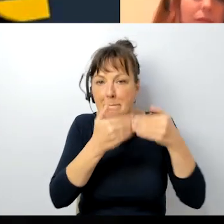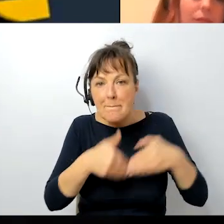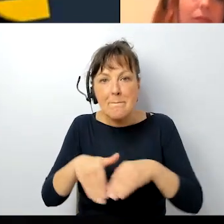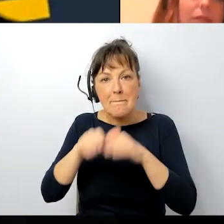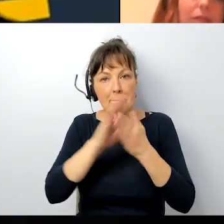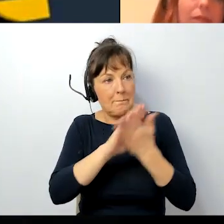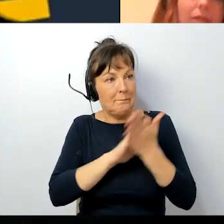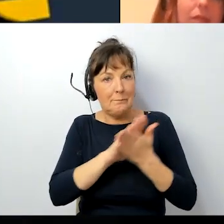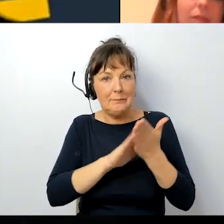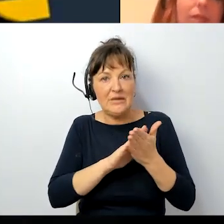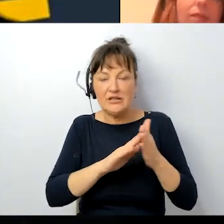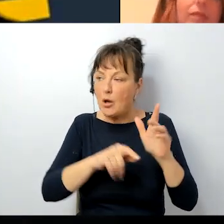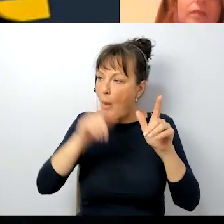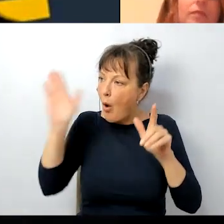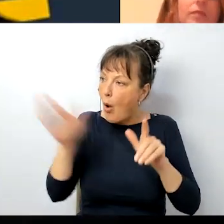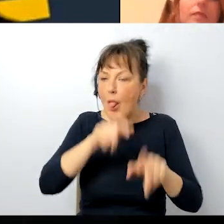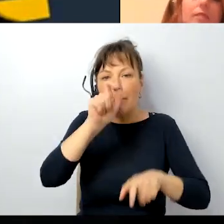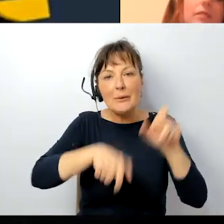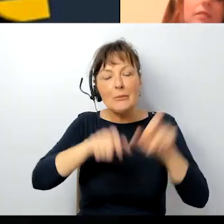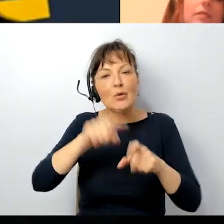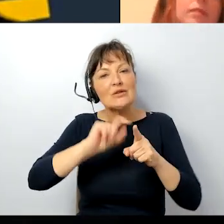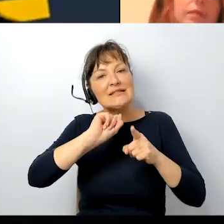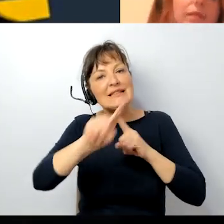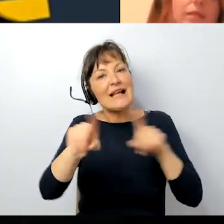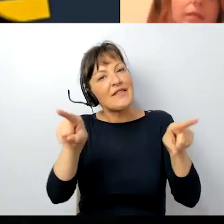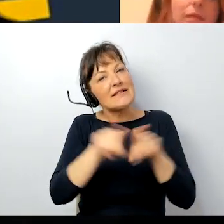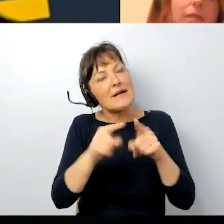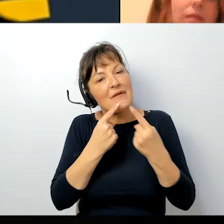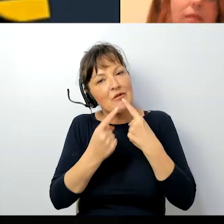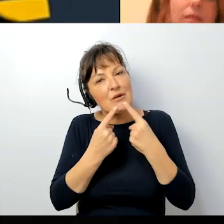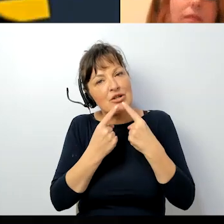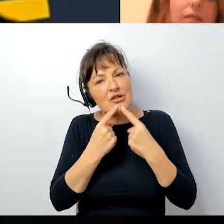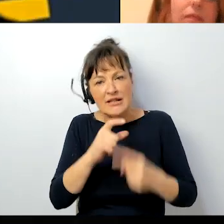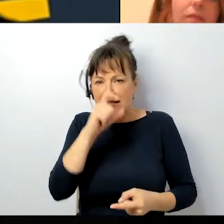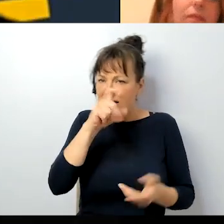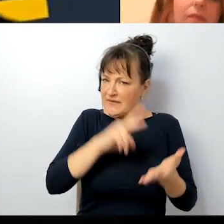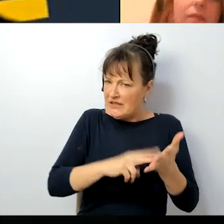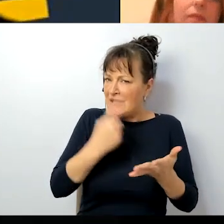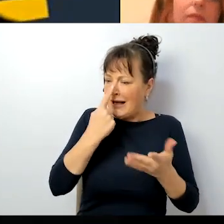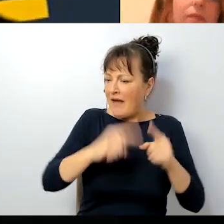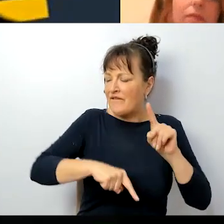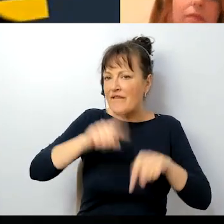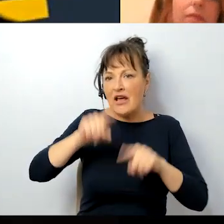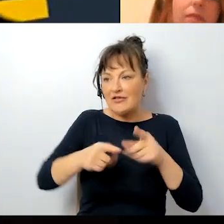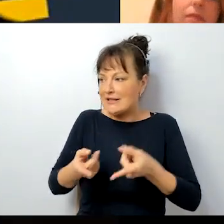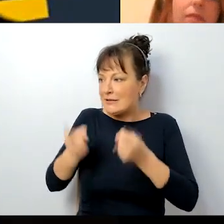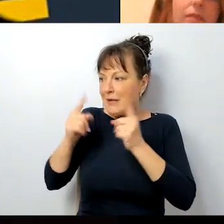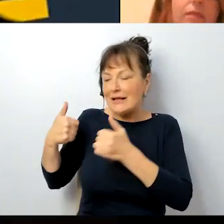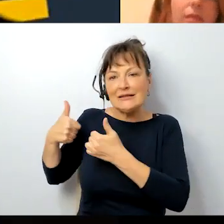to create a level playing field for people that they will send the same information in,